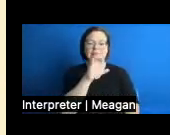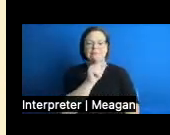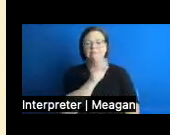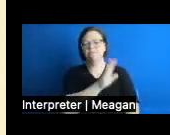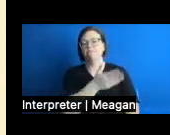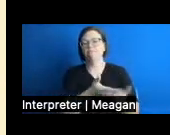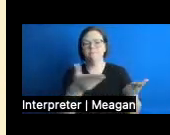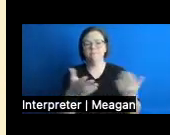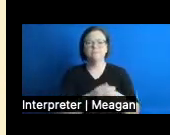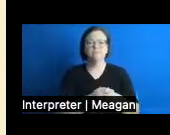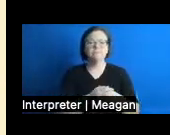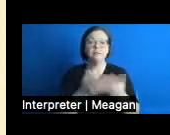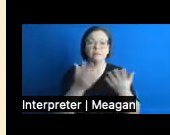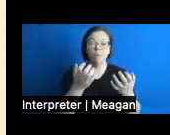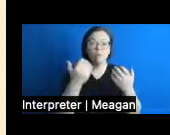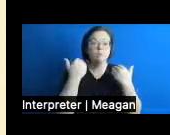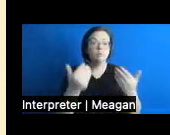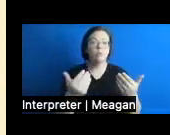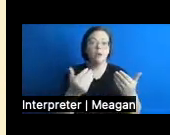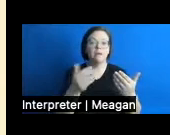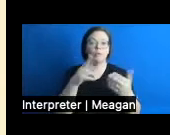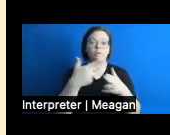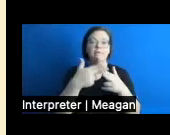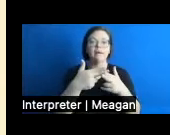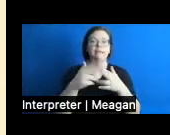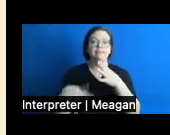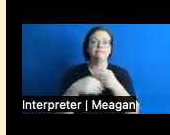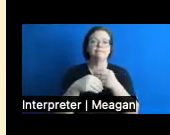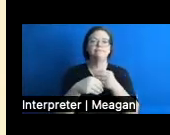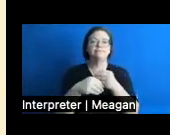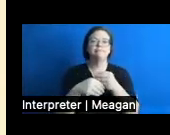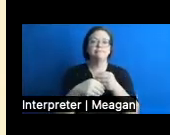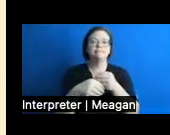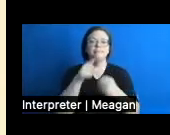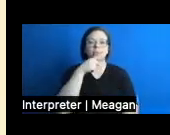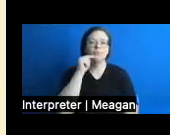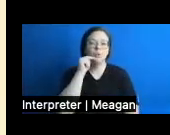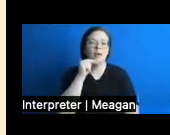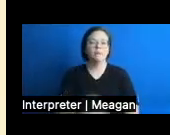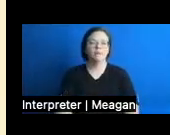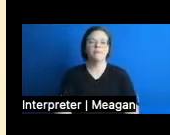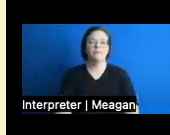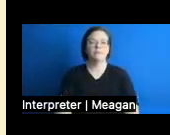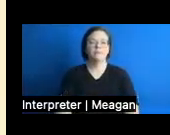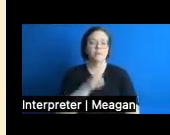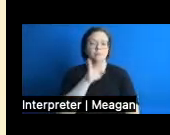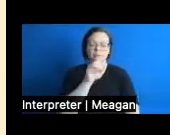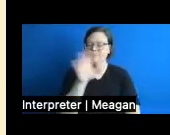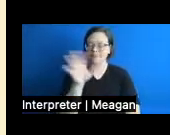If you would like to, you can go ahead and rename yourself to put your name and your pronouns in